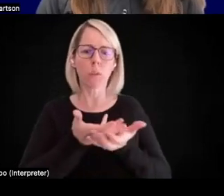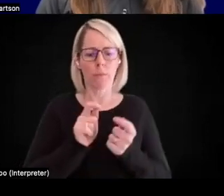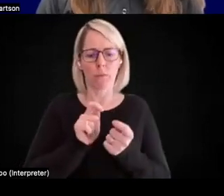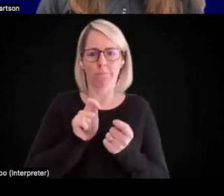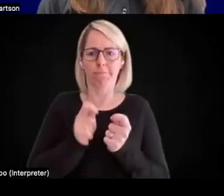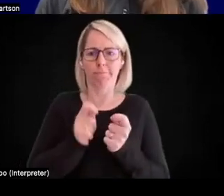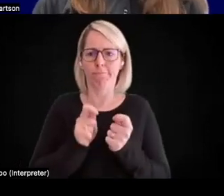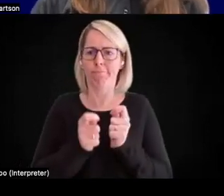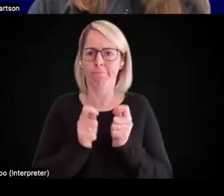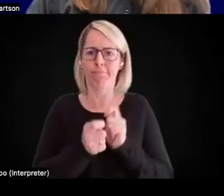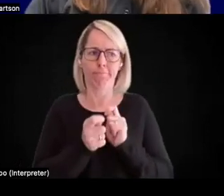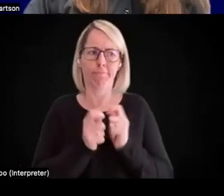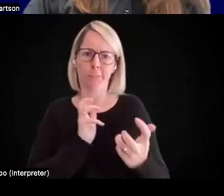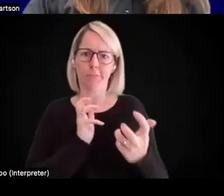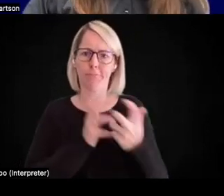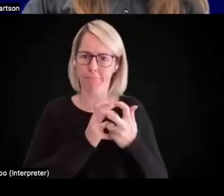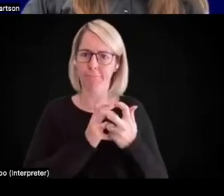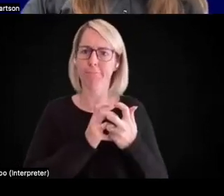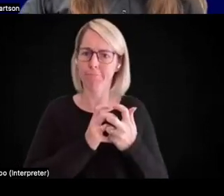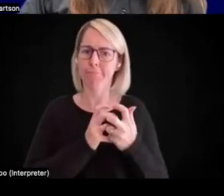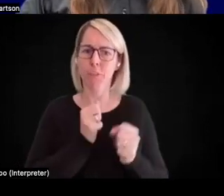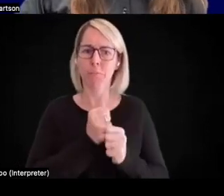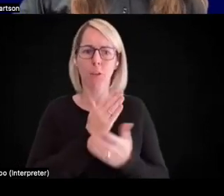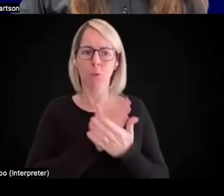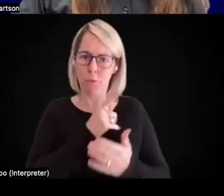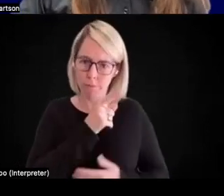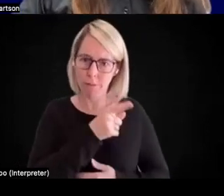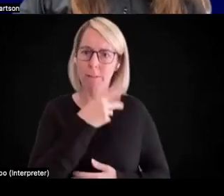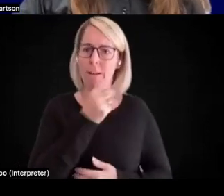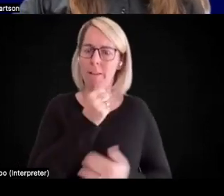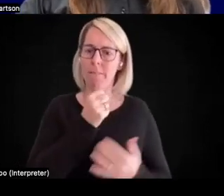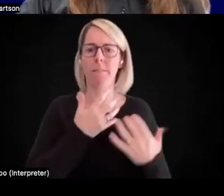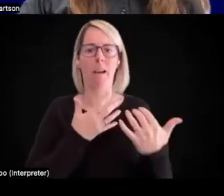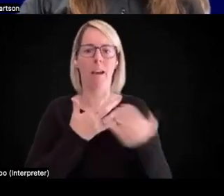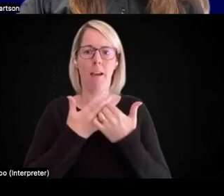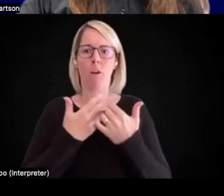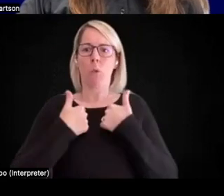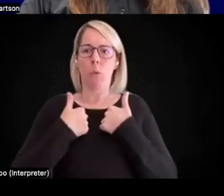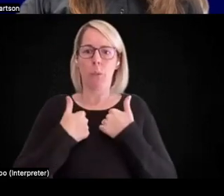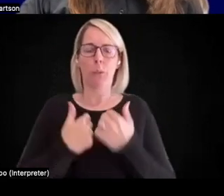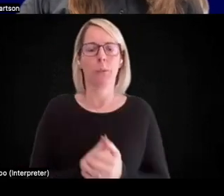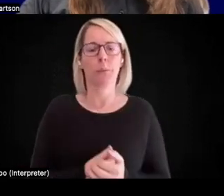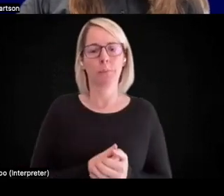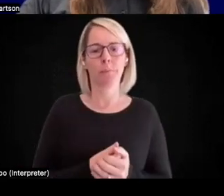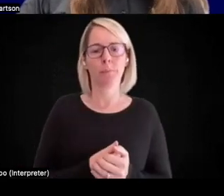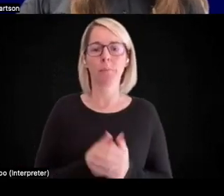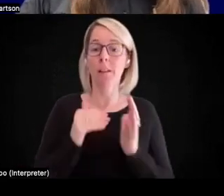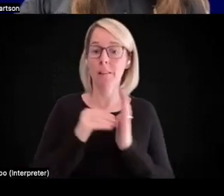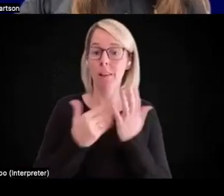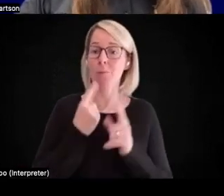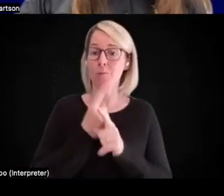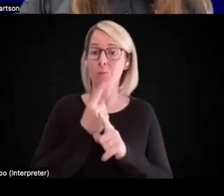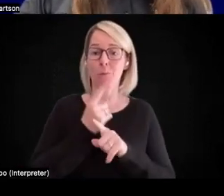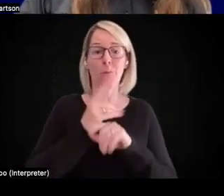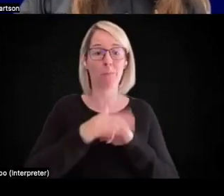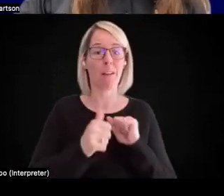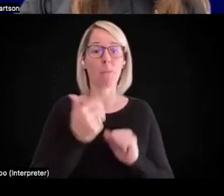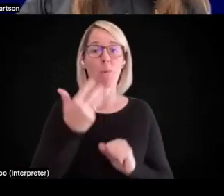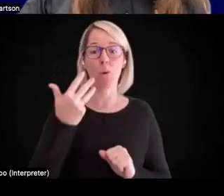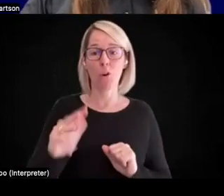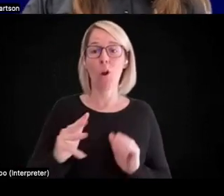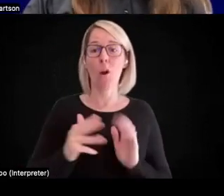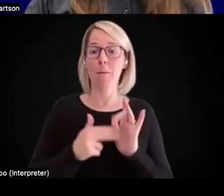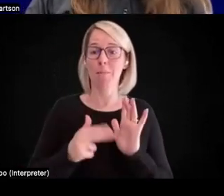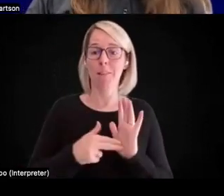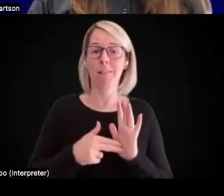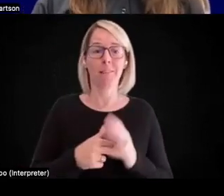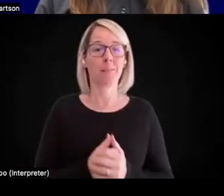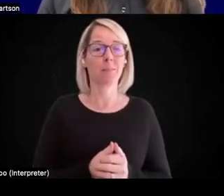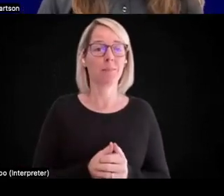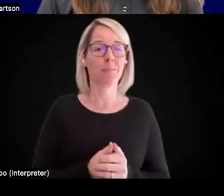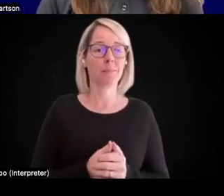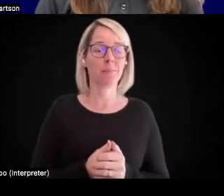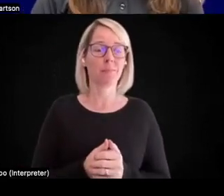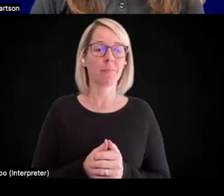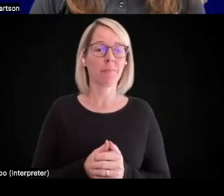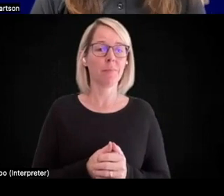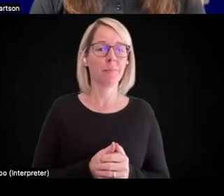the person with deafblindness. That's what we're going to spend the next 90 minutes exploring.